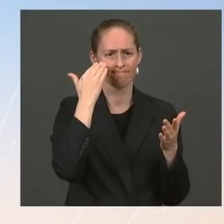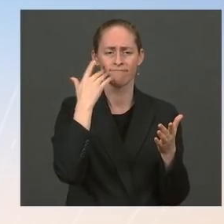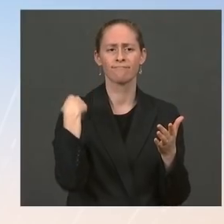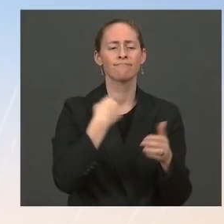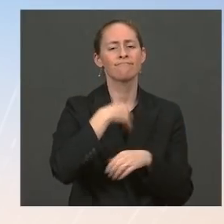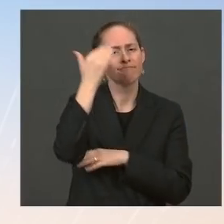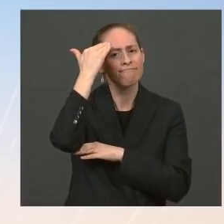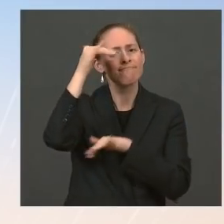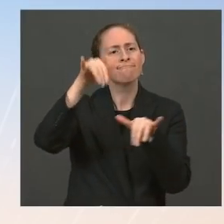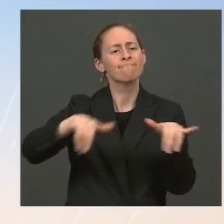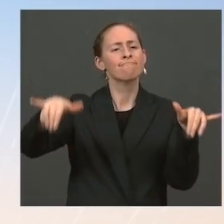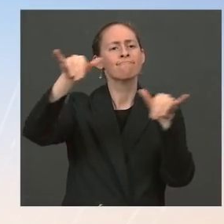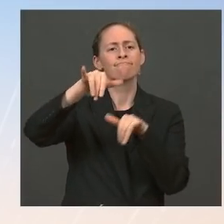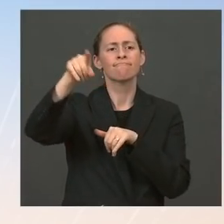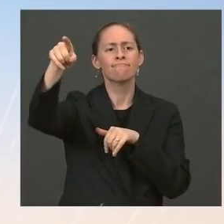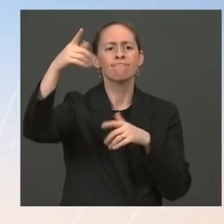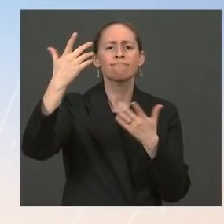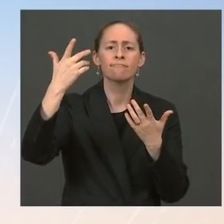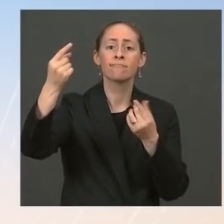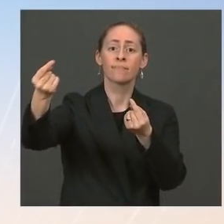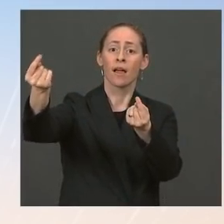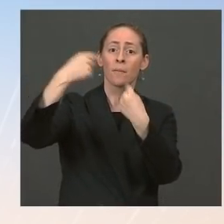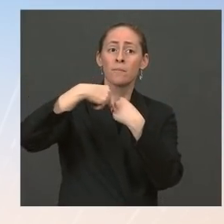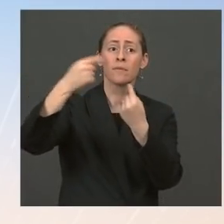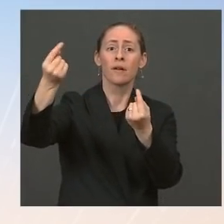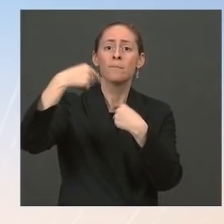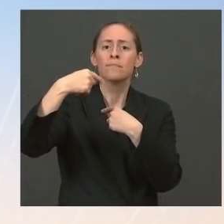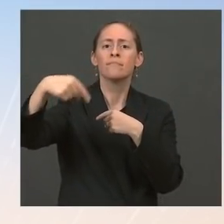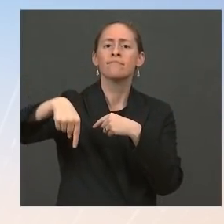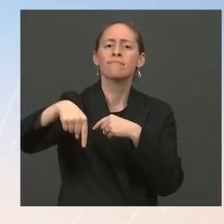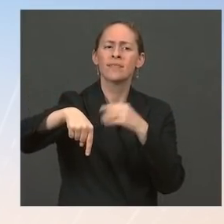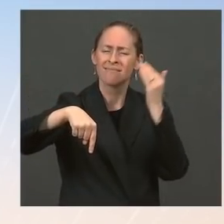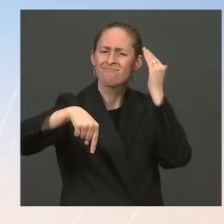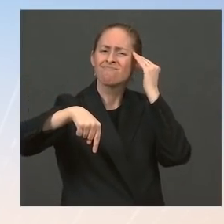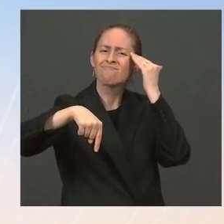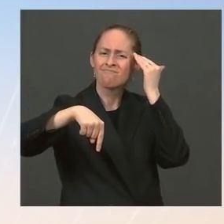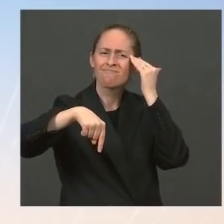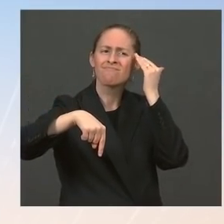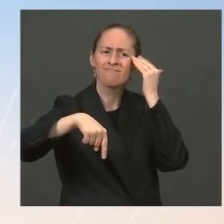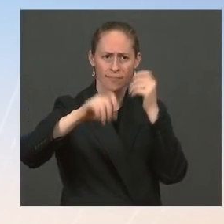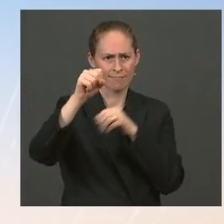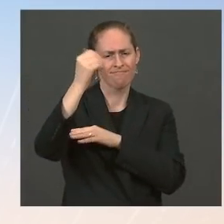larger numbers of people coming to the border. Yes, increases more recently, but we've seen it in the past as well.